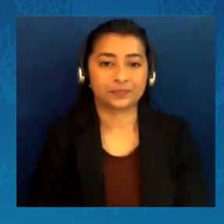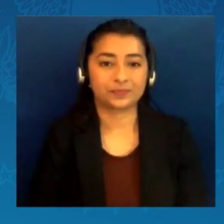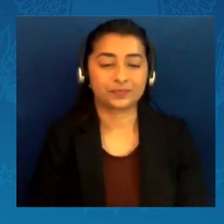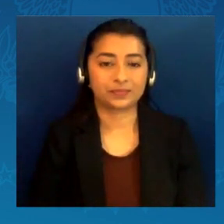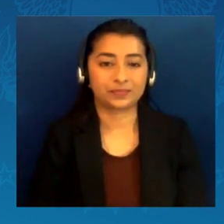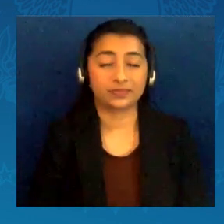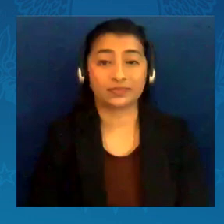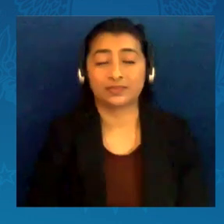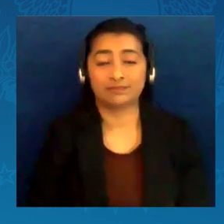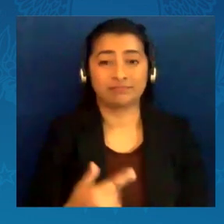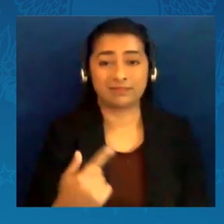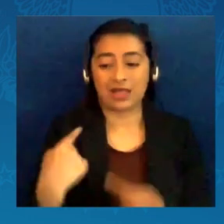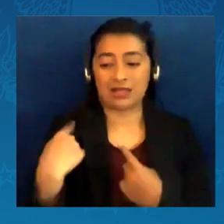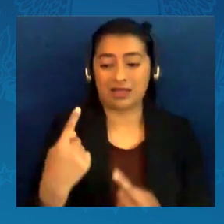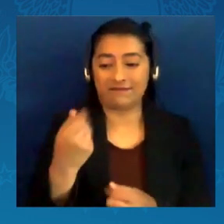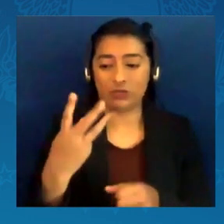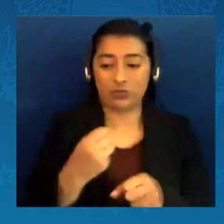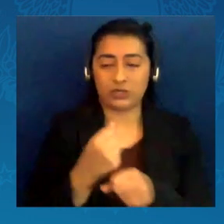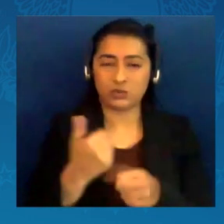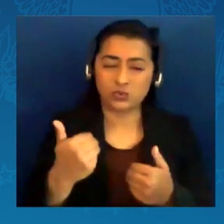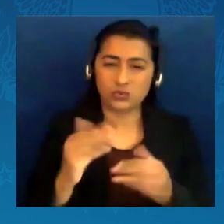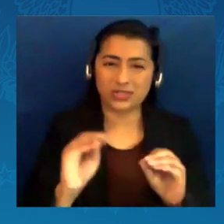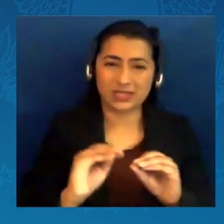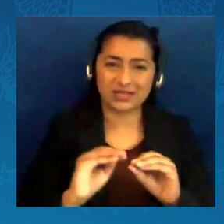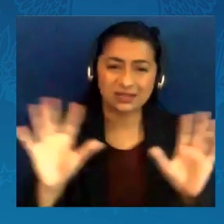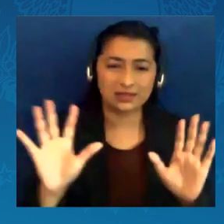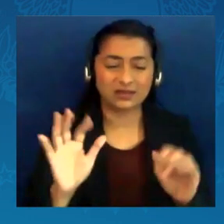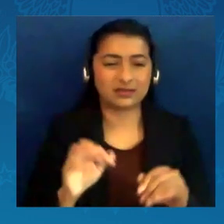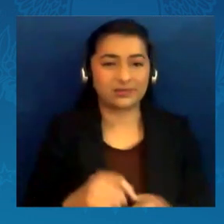And I would say I think most of us would agree irrefutable.